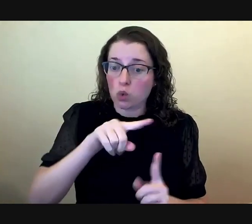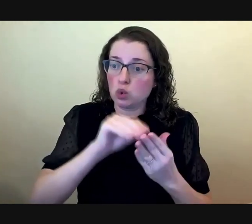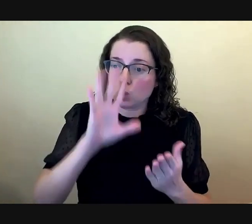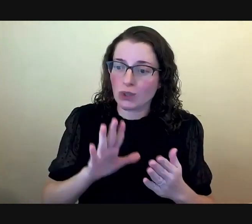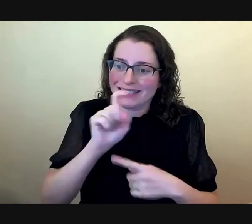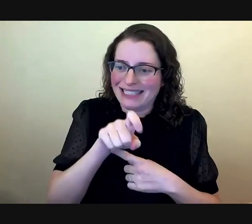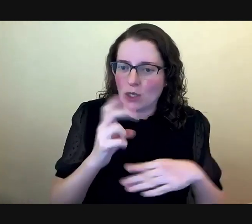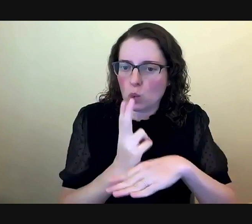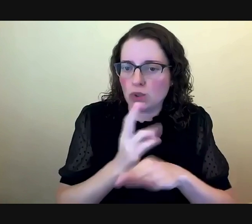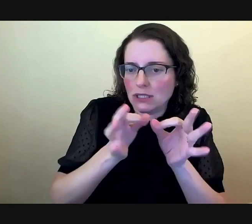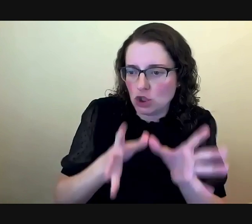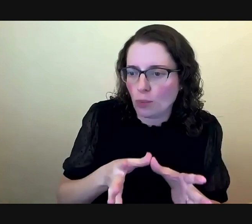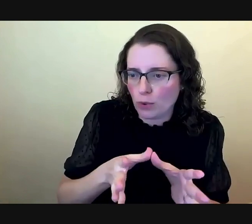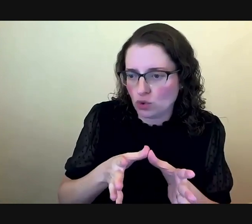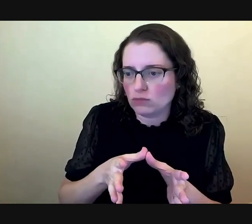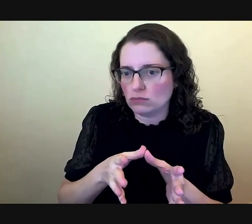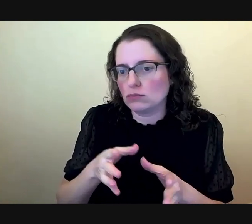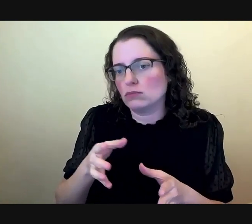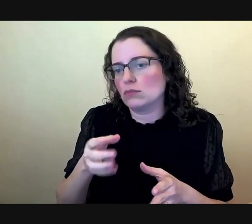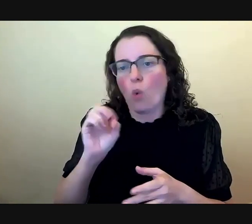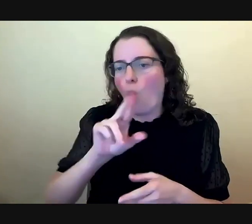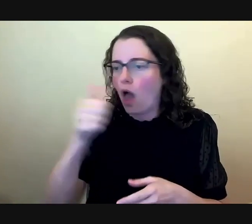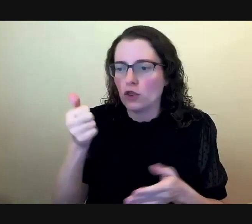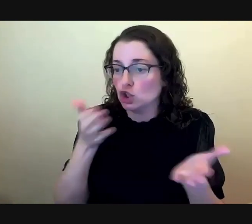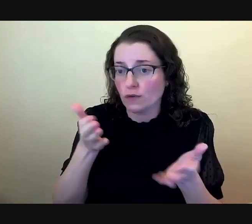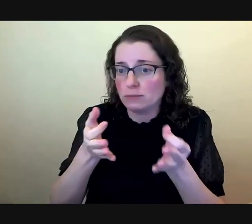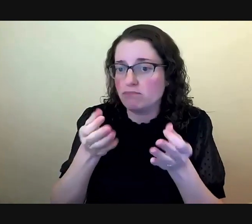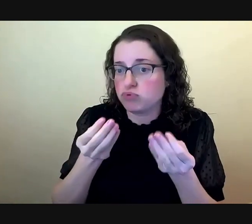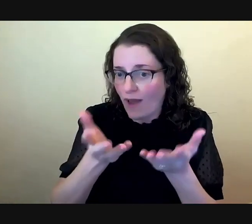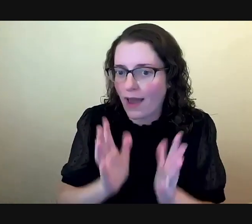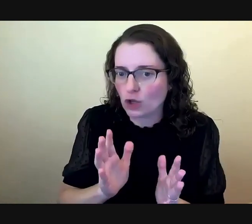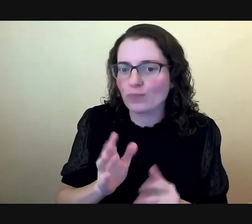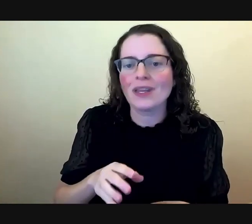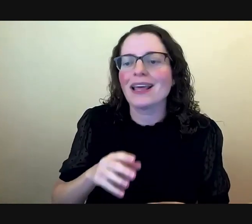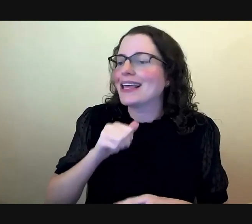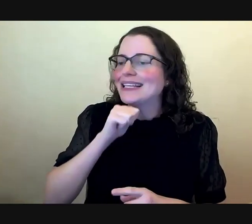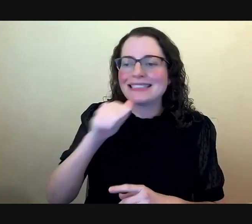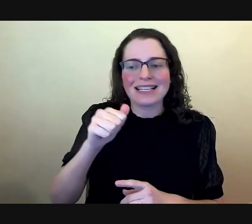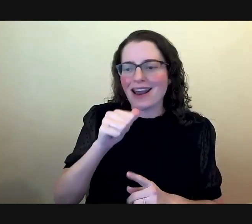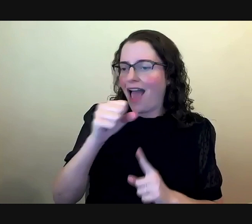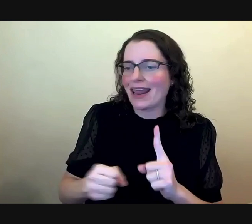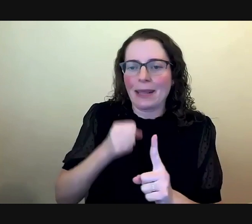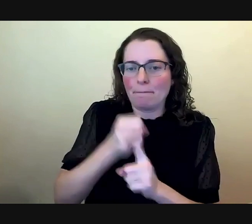If those medical students utilize interpreters or any other service providers, it